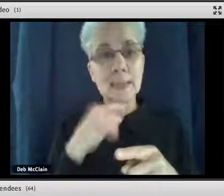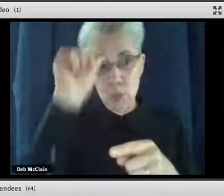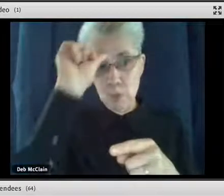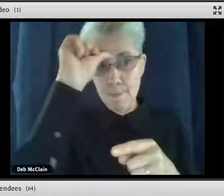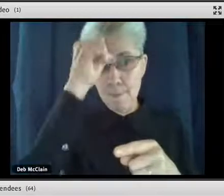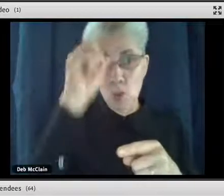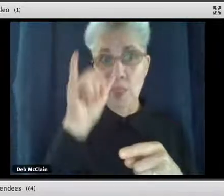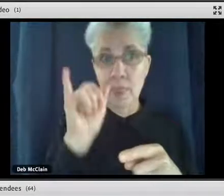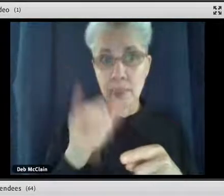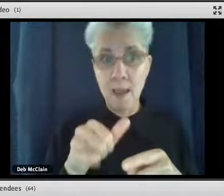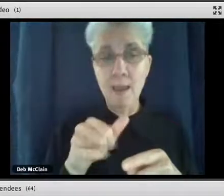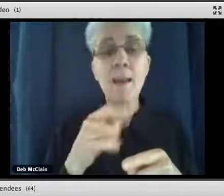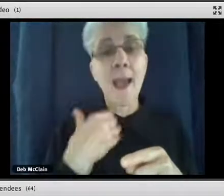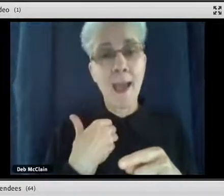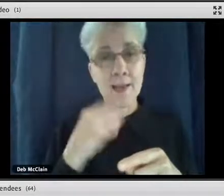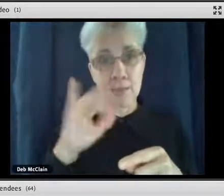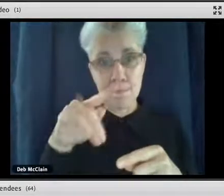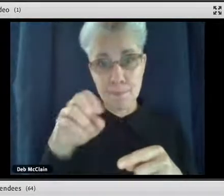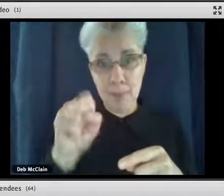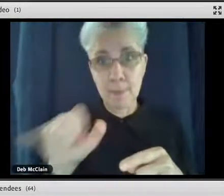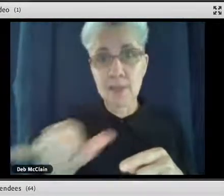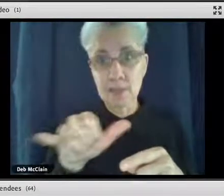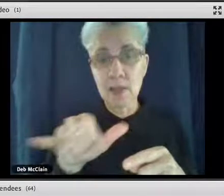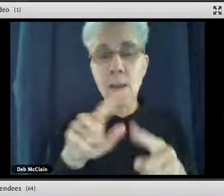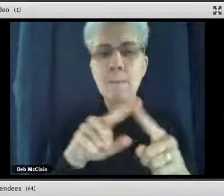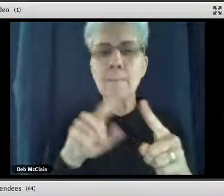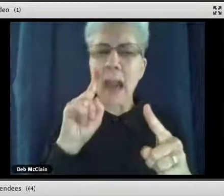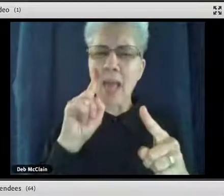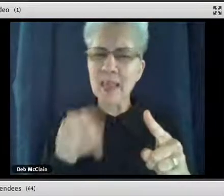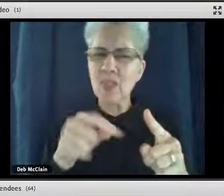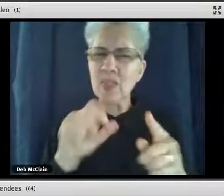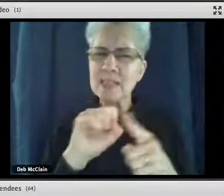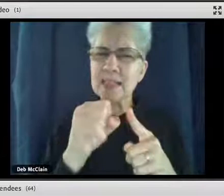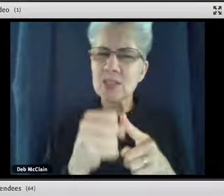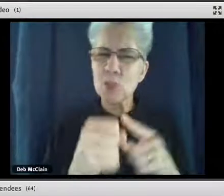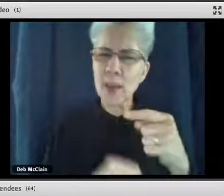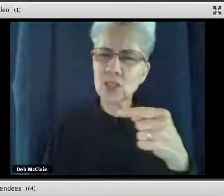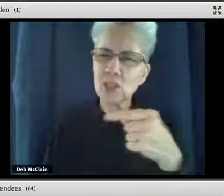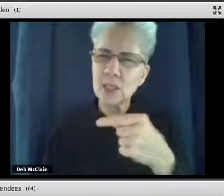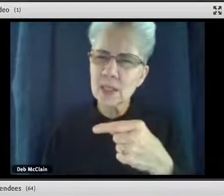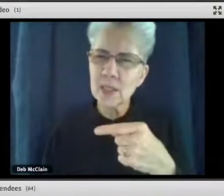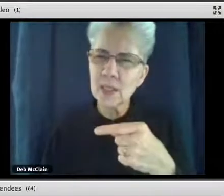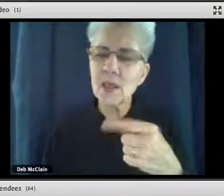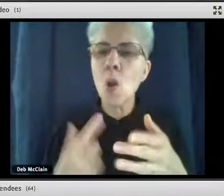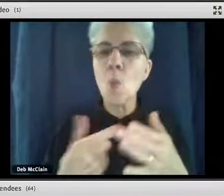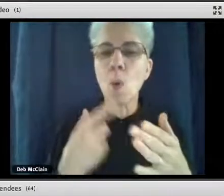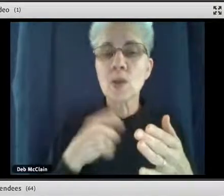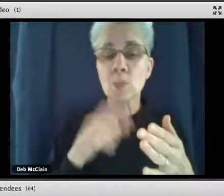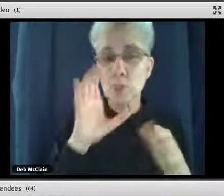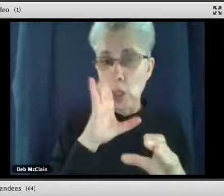So and that's something that we need to keep in mind. That it does have maps. But I think in this particular case,